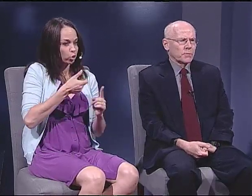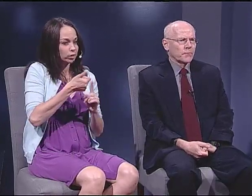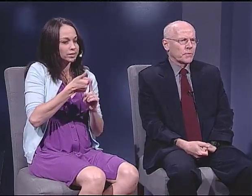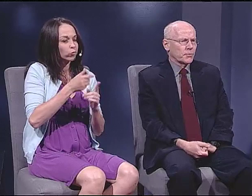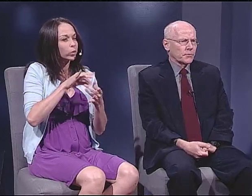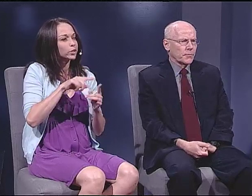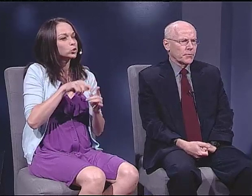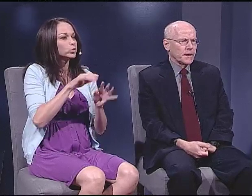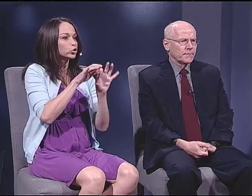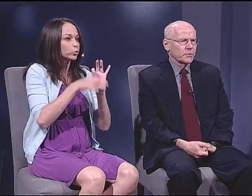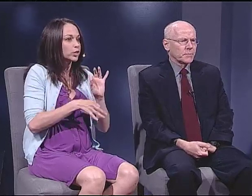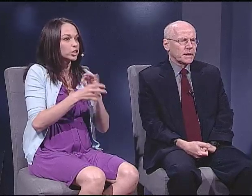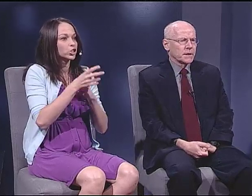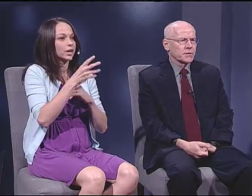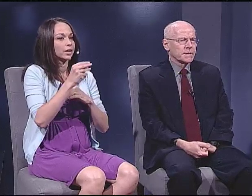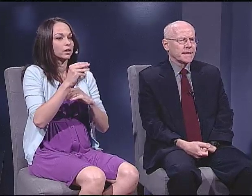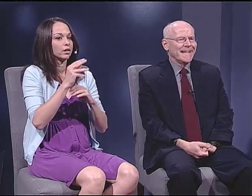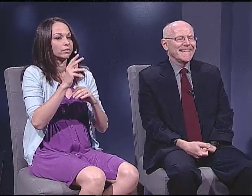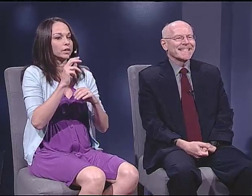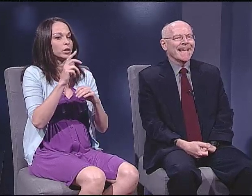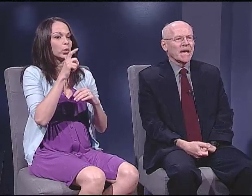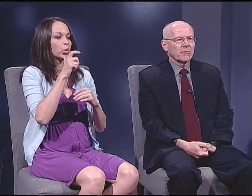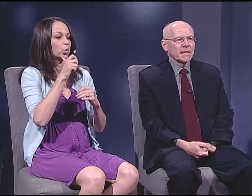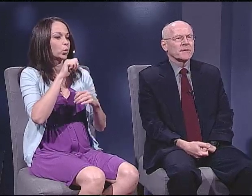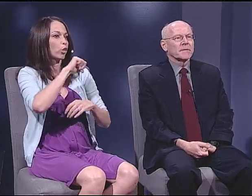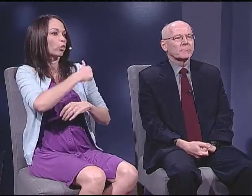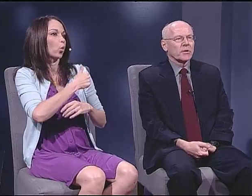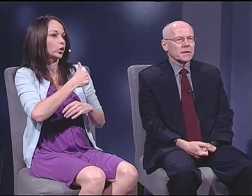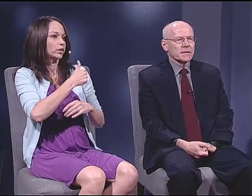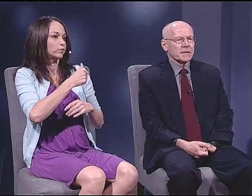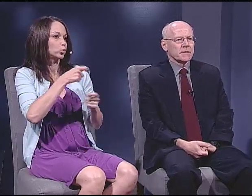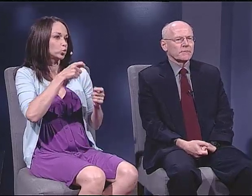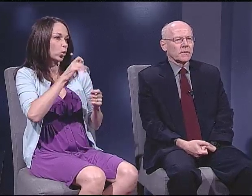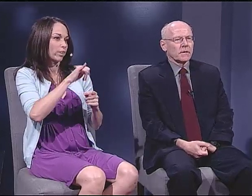over authoritative interpretations is inherent in the very process of law.